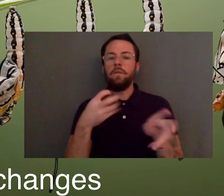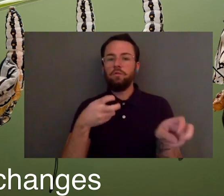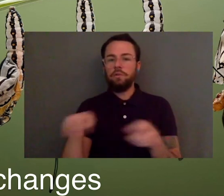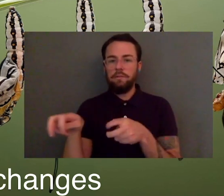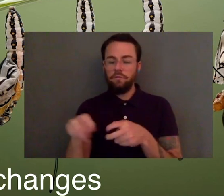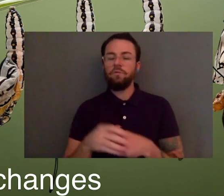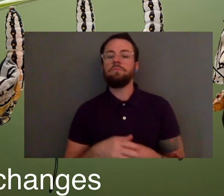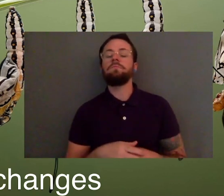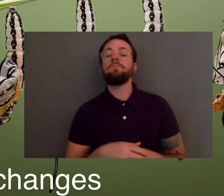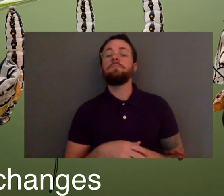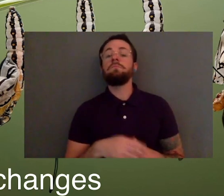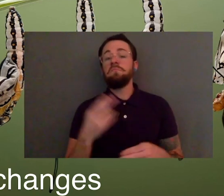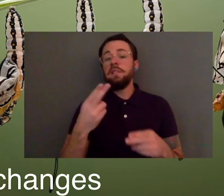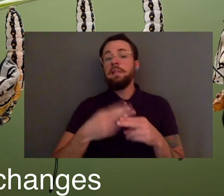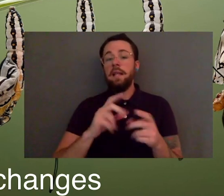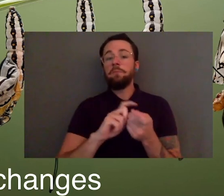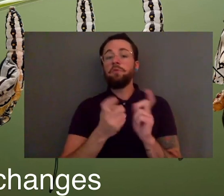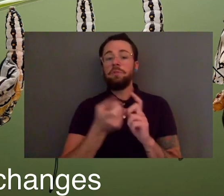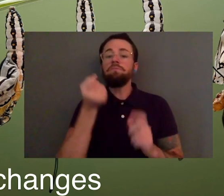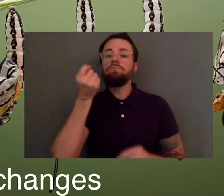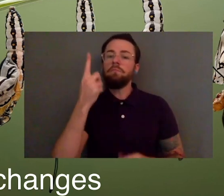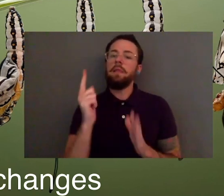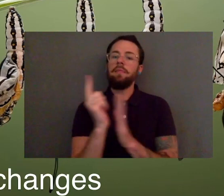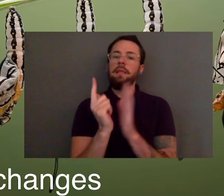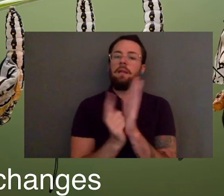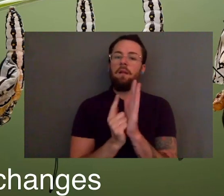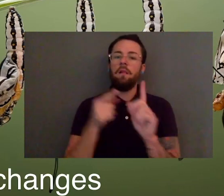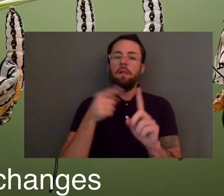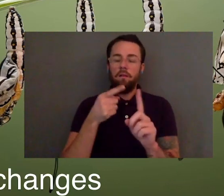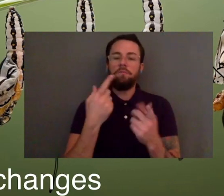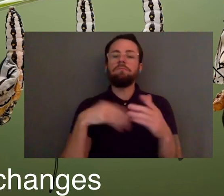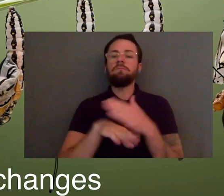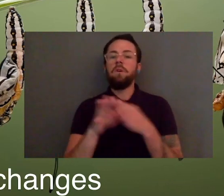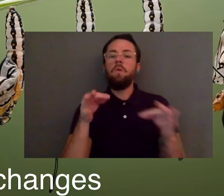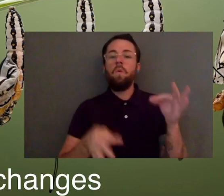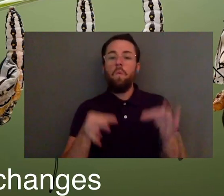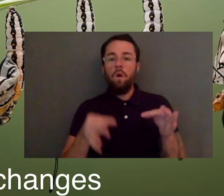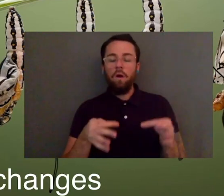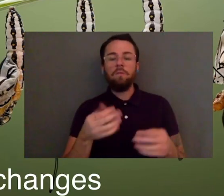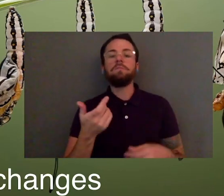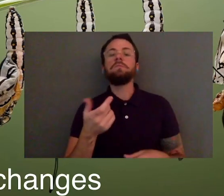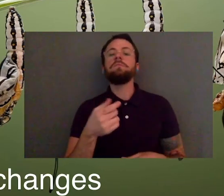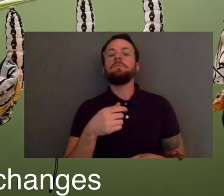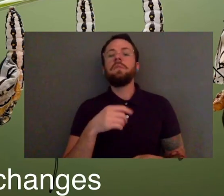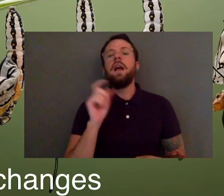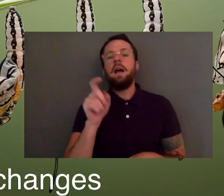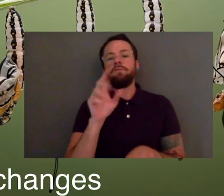Legal changes are another type of change.